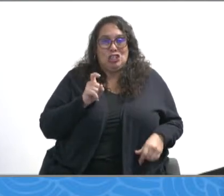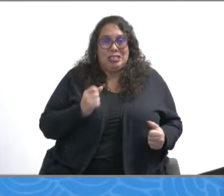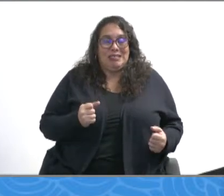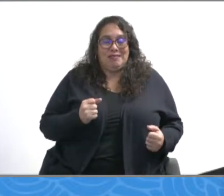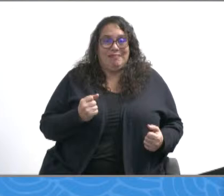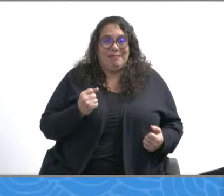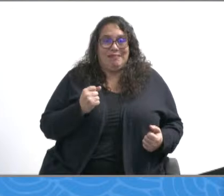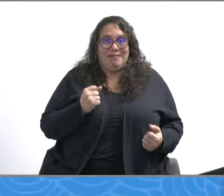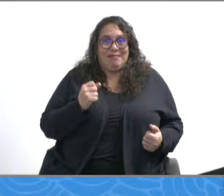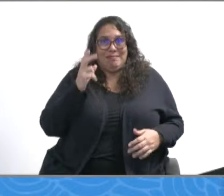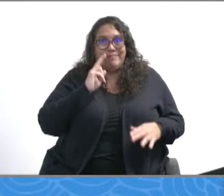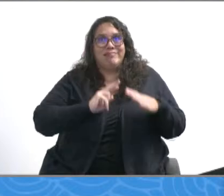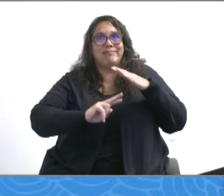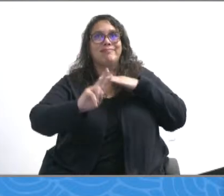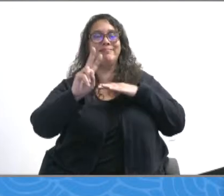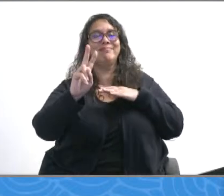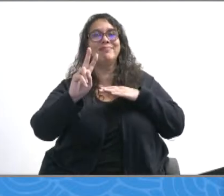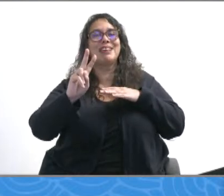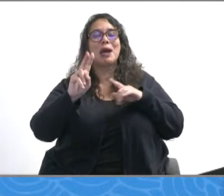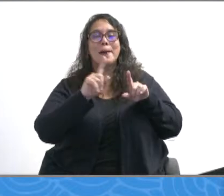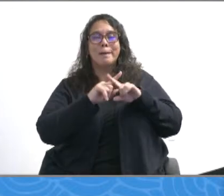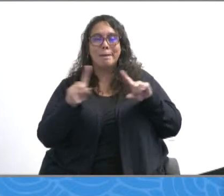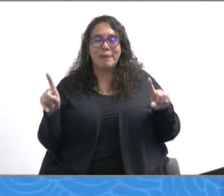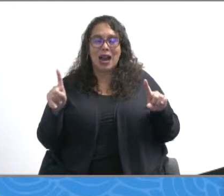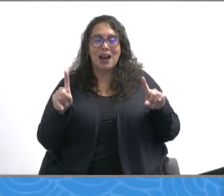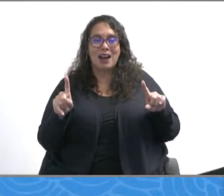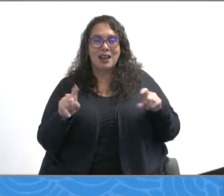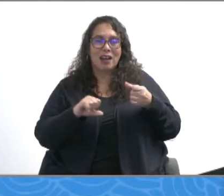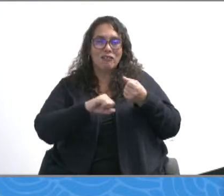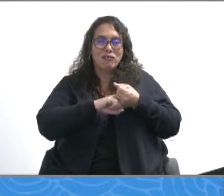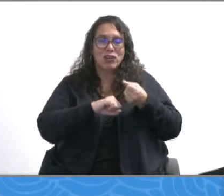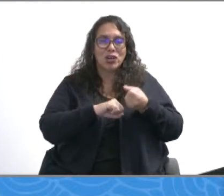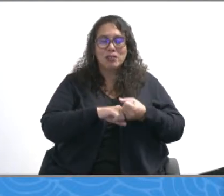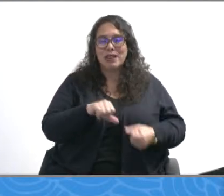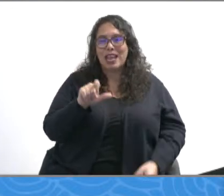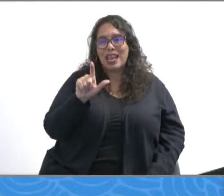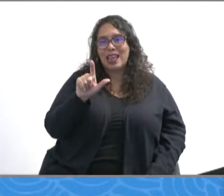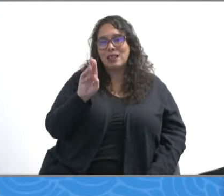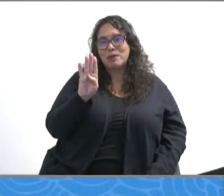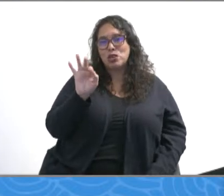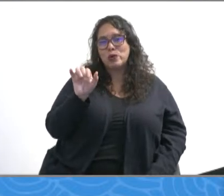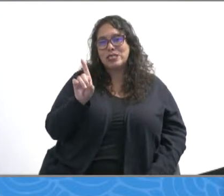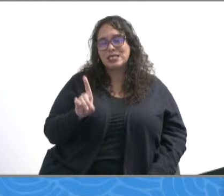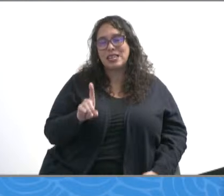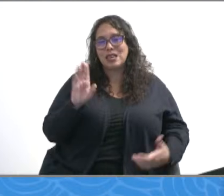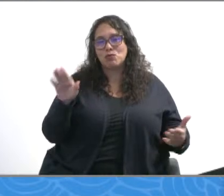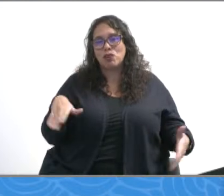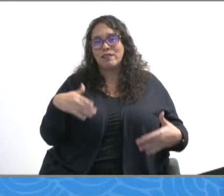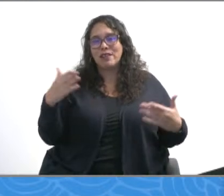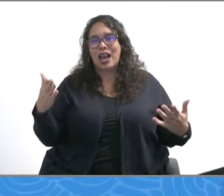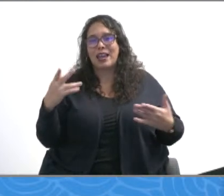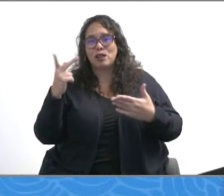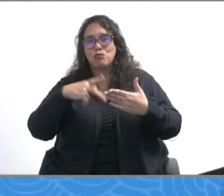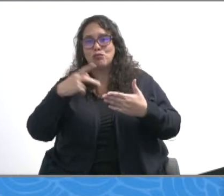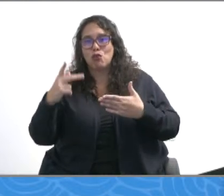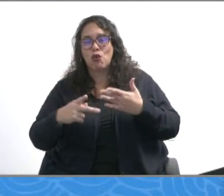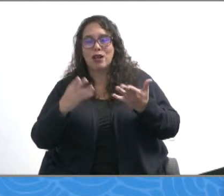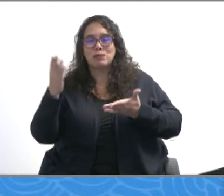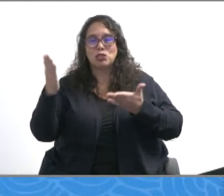But we're also wanting to reaffirm LBUSD's commitment to providing programs and services that meet the needs of students.